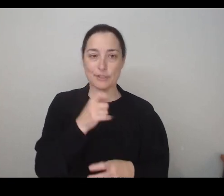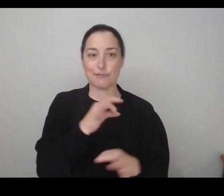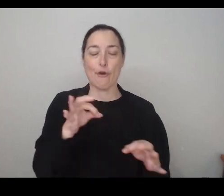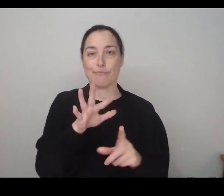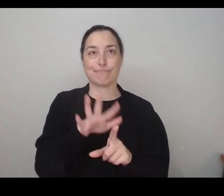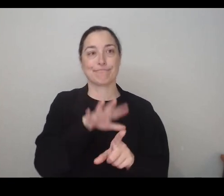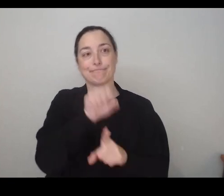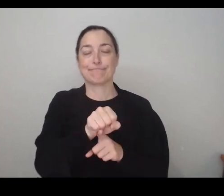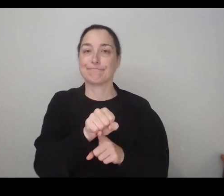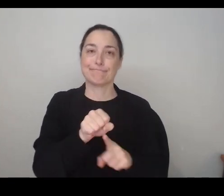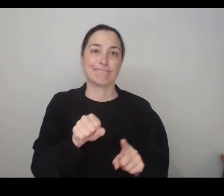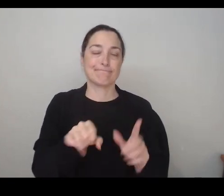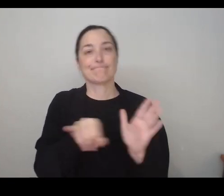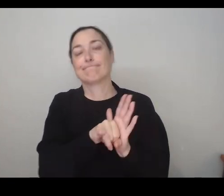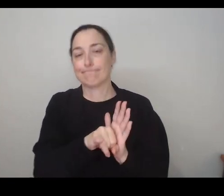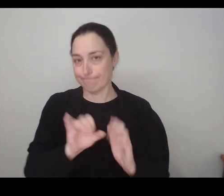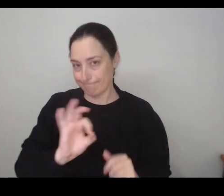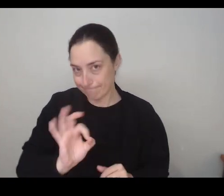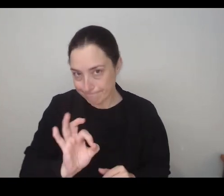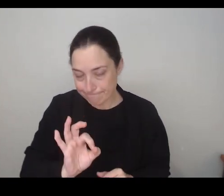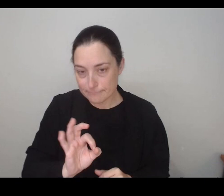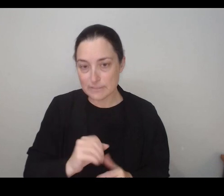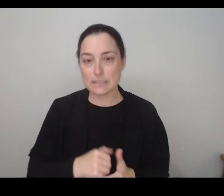And it needs to, I hope that Vaiana,